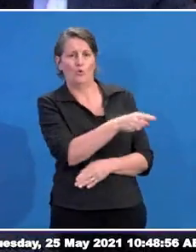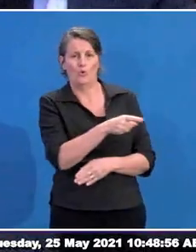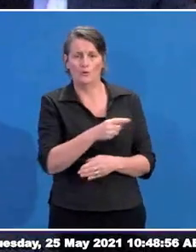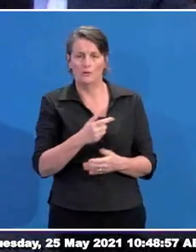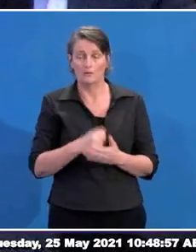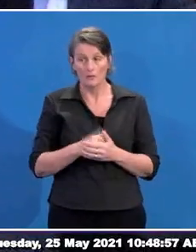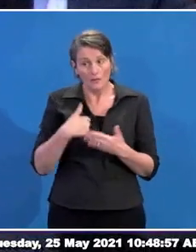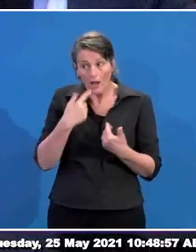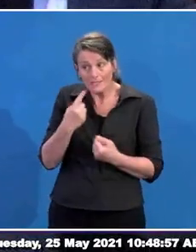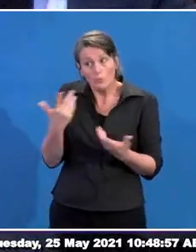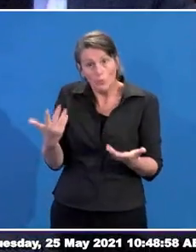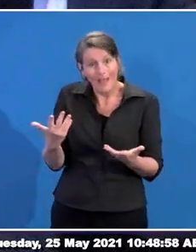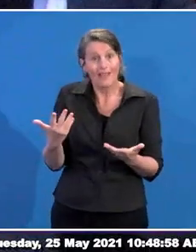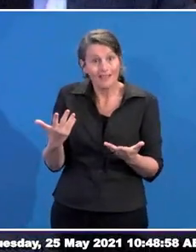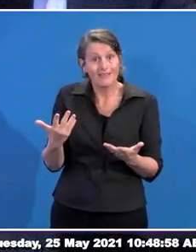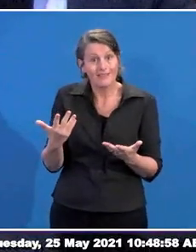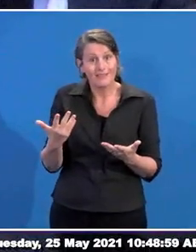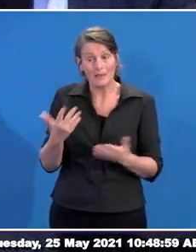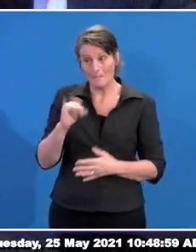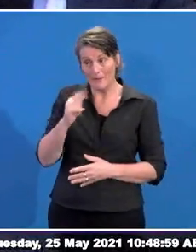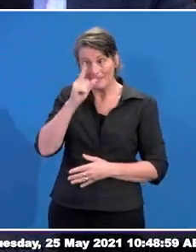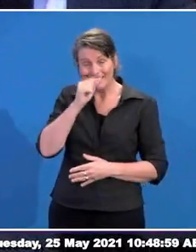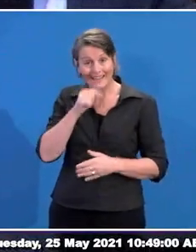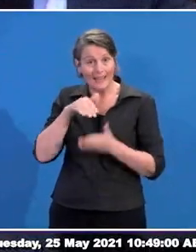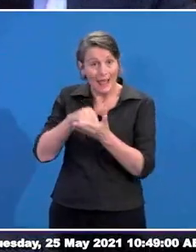And I said, well, could this be addressed by making sure